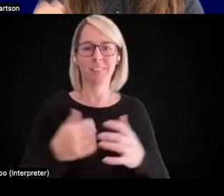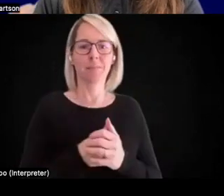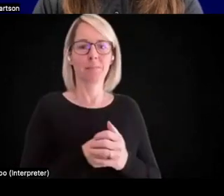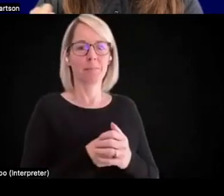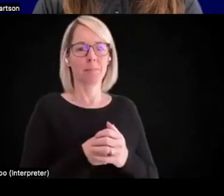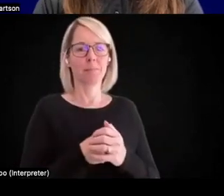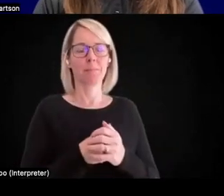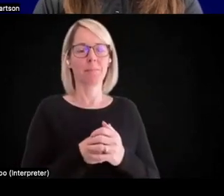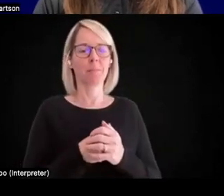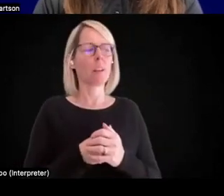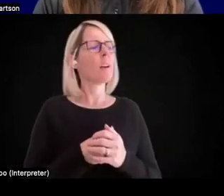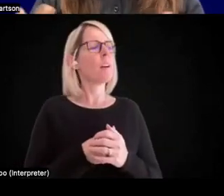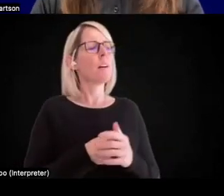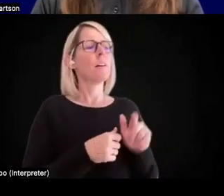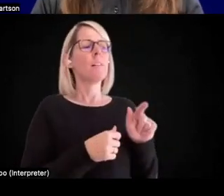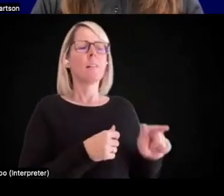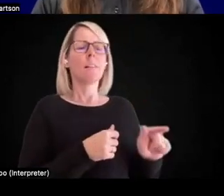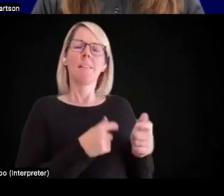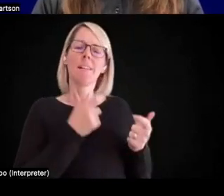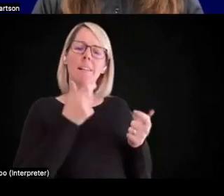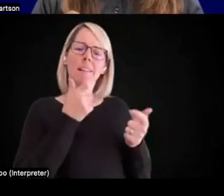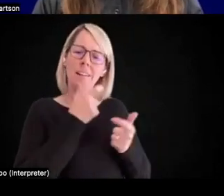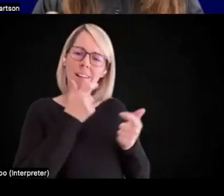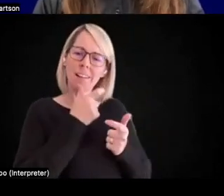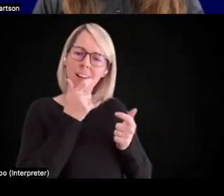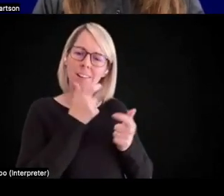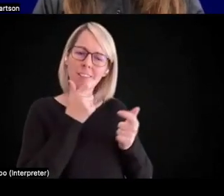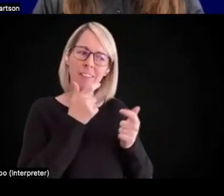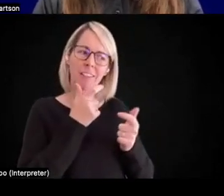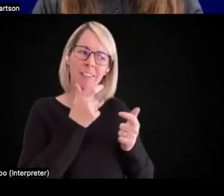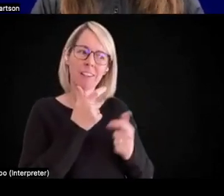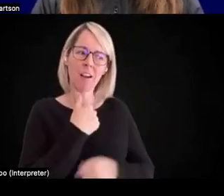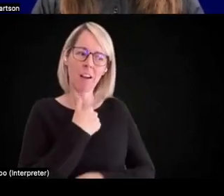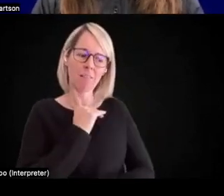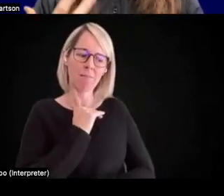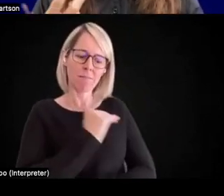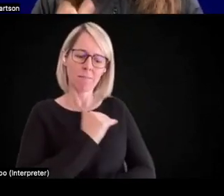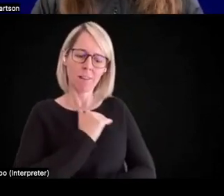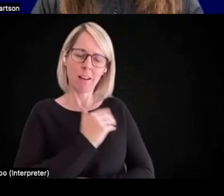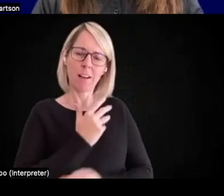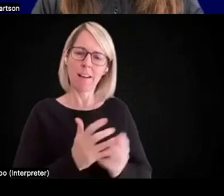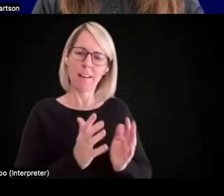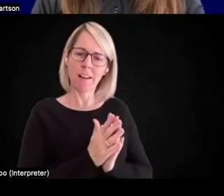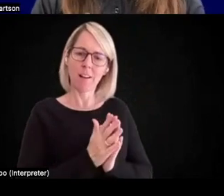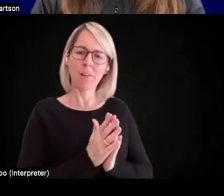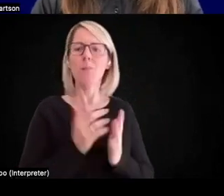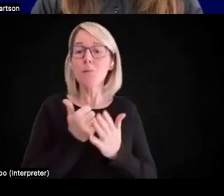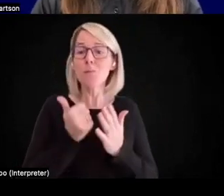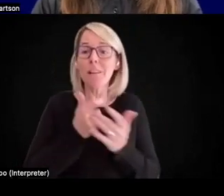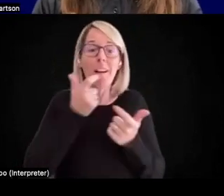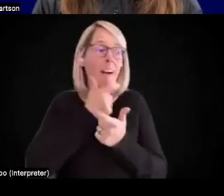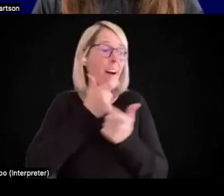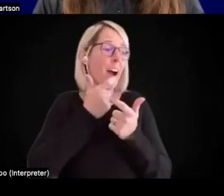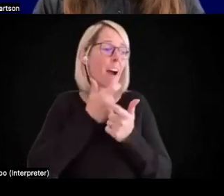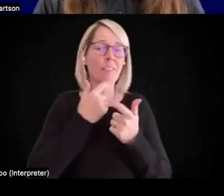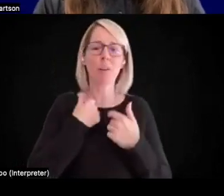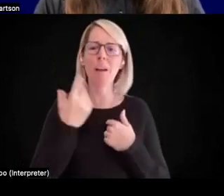how could that be felt? Well, when you laugh you make sounds, there is also a body movement